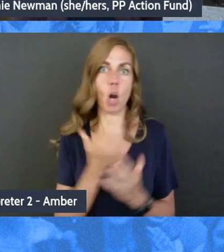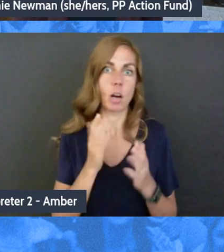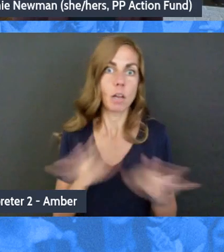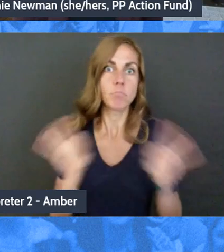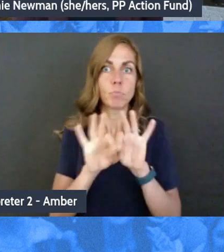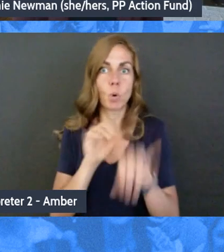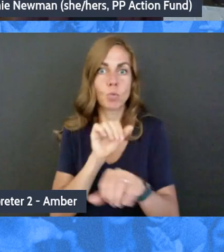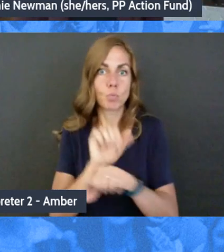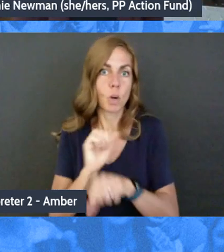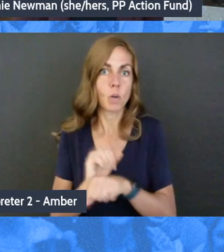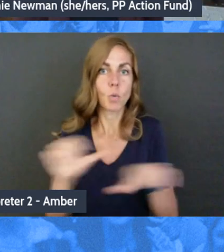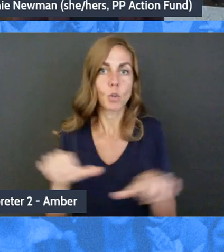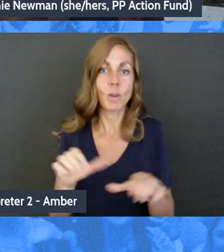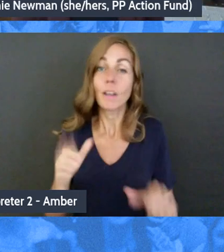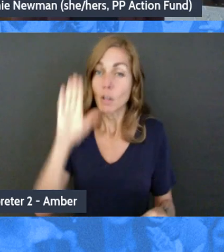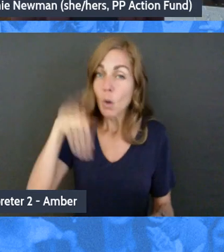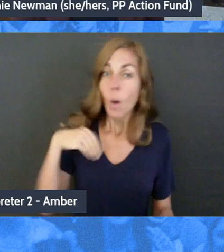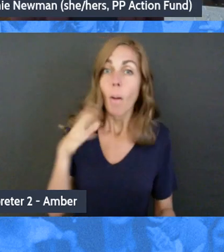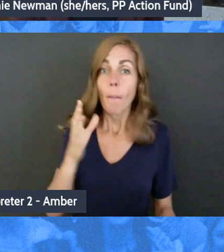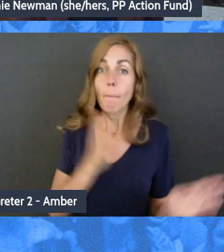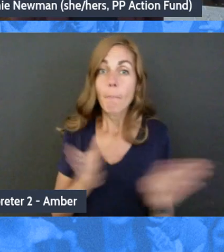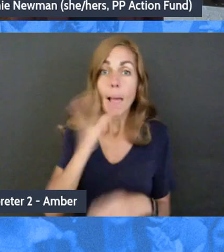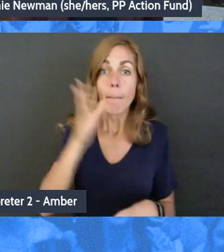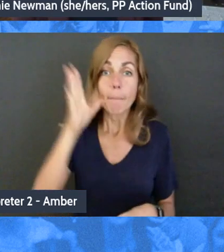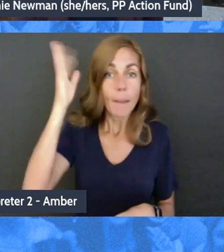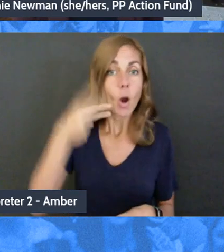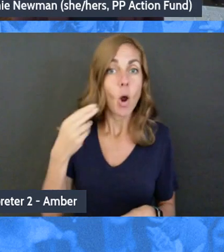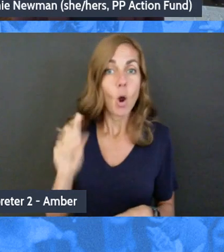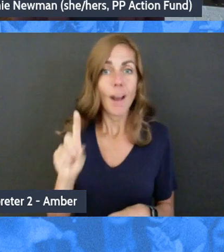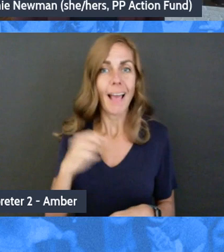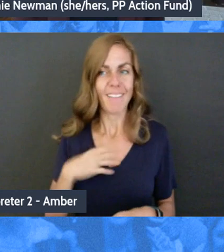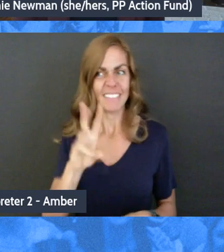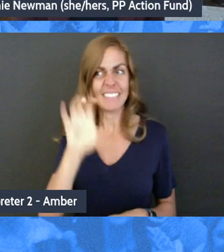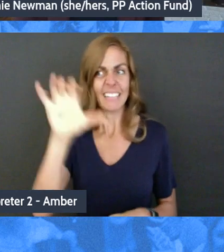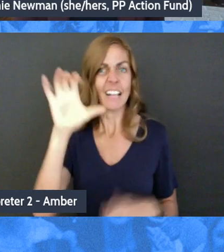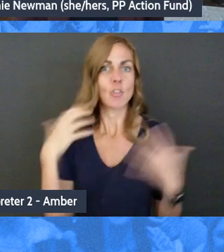Planned Parenthood has 600 health centers across all 50 states